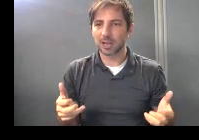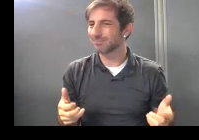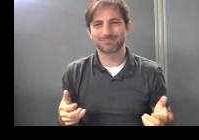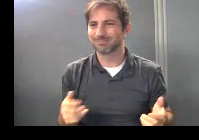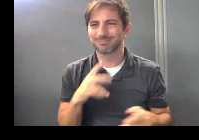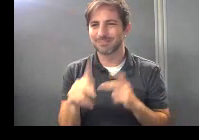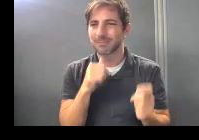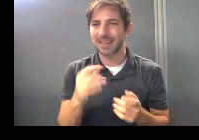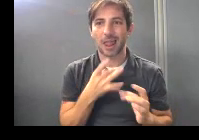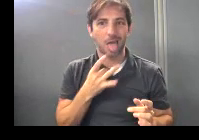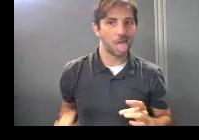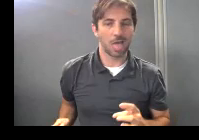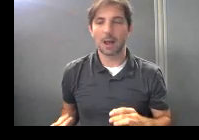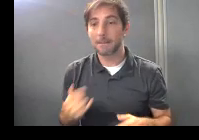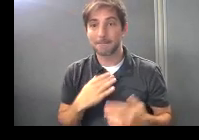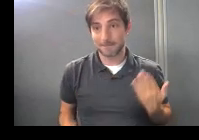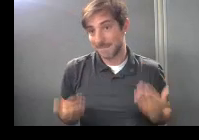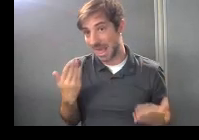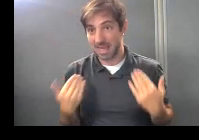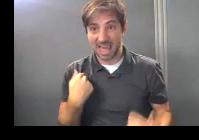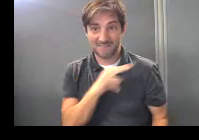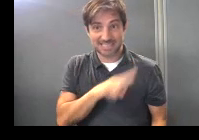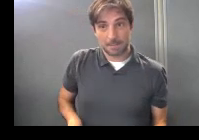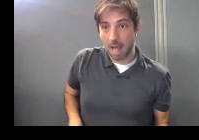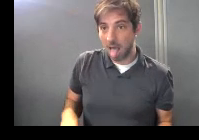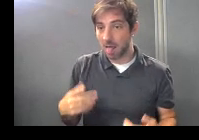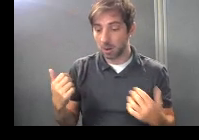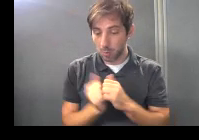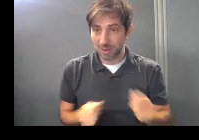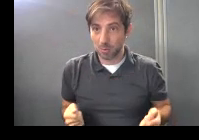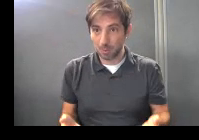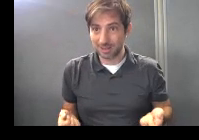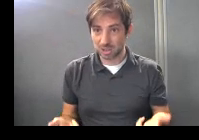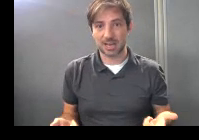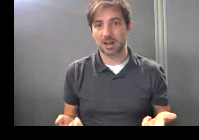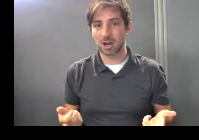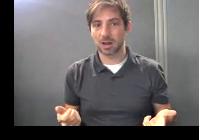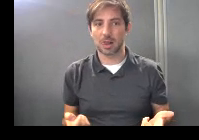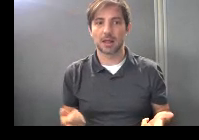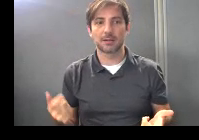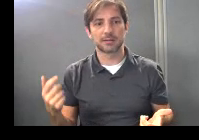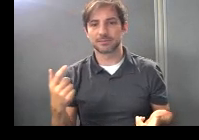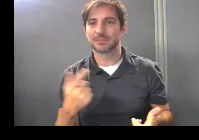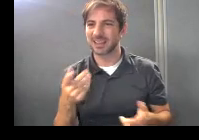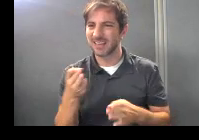THEY MAY BE STRAPPED IN WITH A SEATBELT. IN THE WORLD OF DANCE, YOU SEE AMAZING WORK